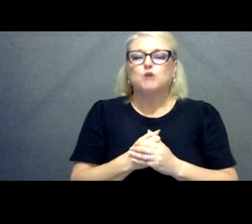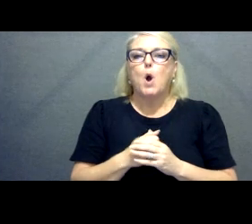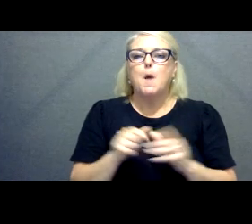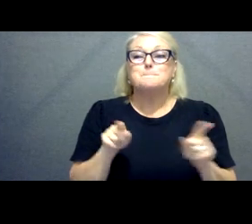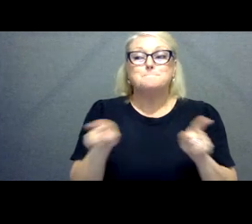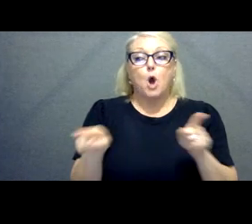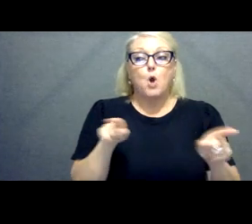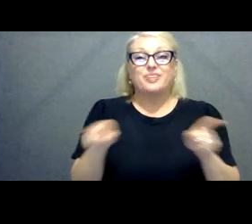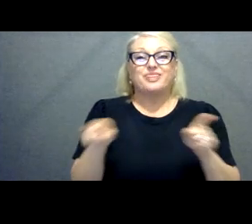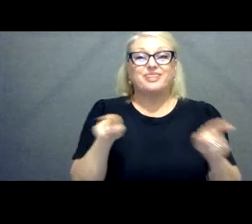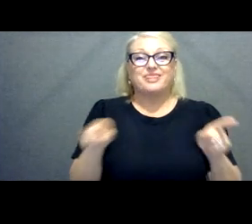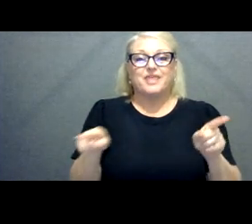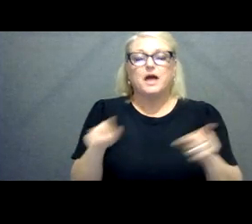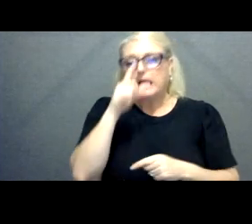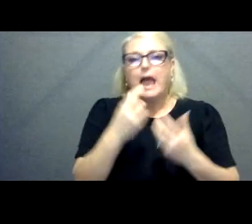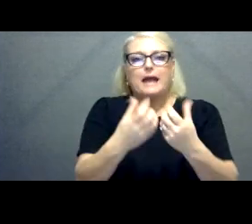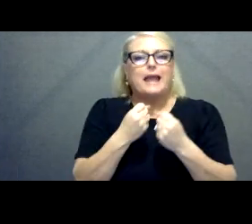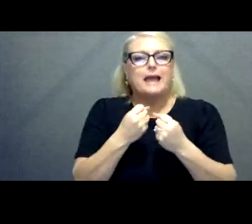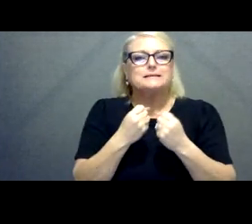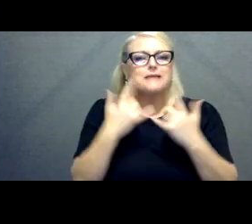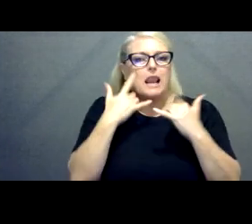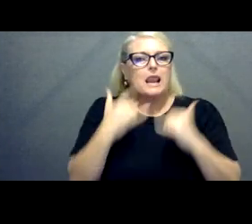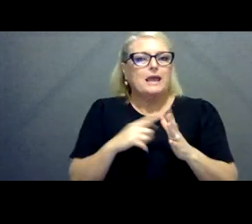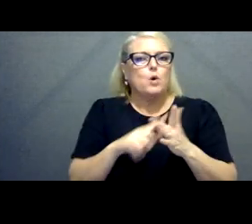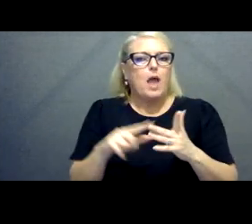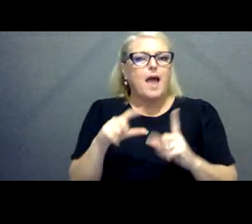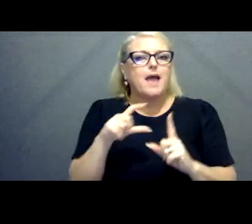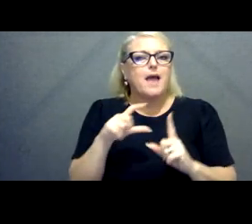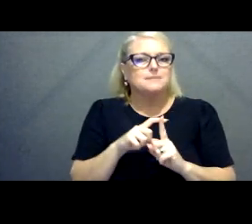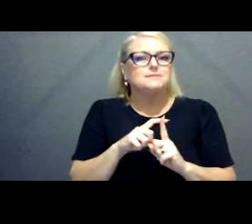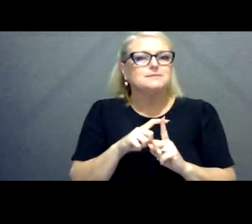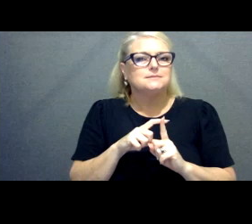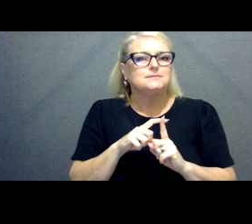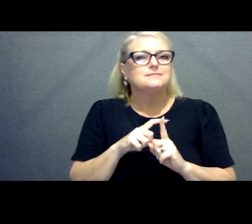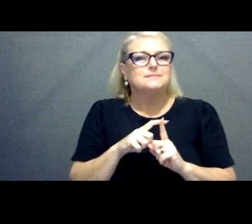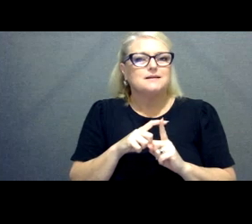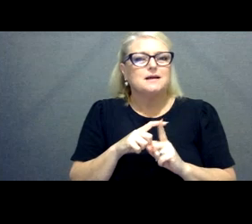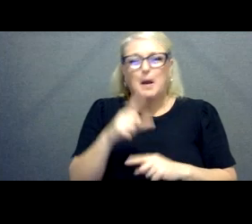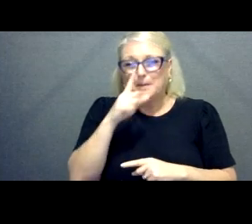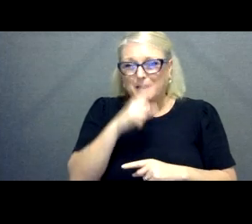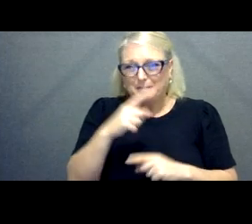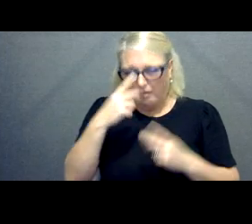this is a common myth that people have um that only one person's able to get legal aid we're very